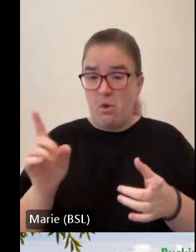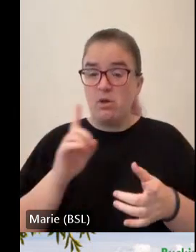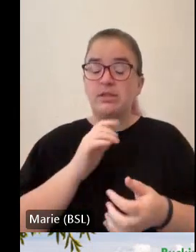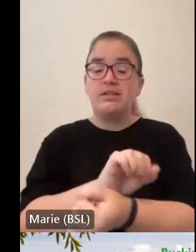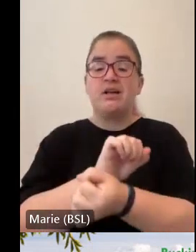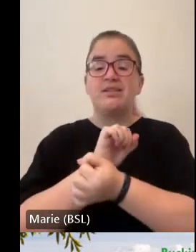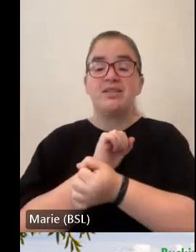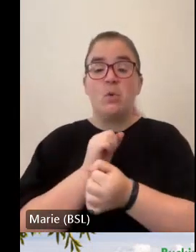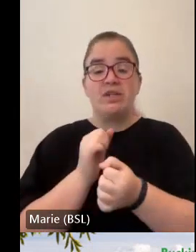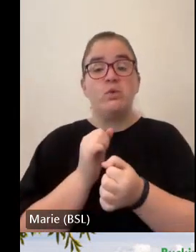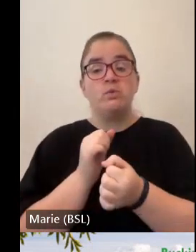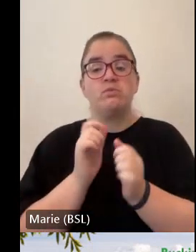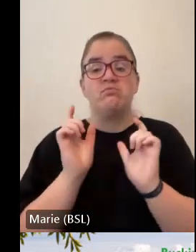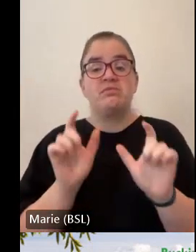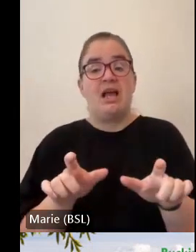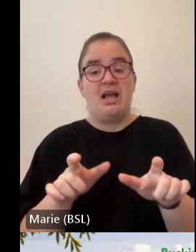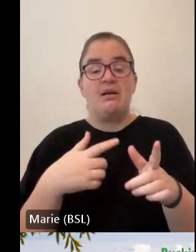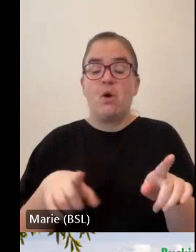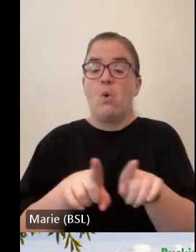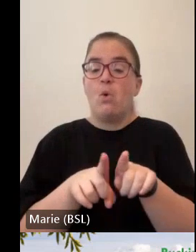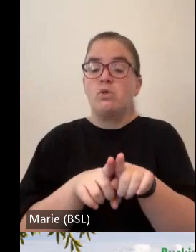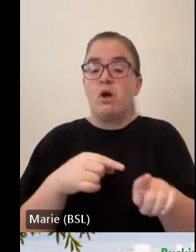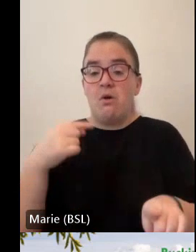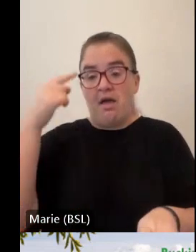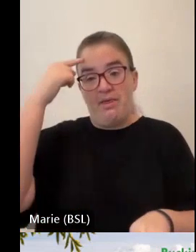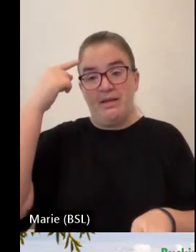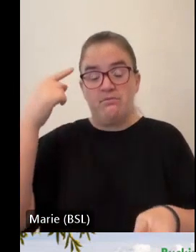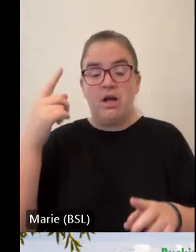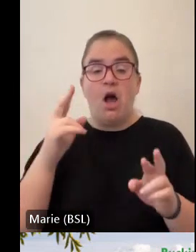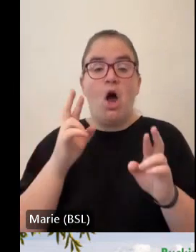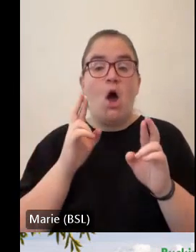custodial sentence and I hope it also sends a clear message to